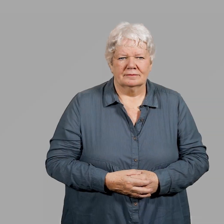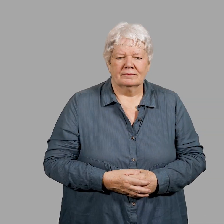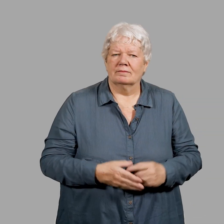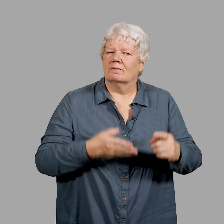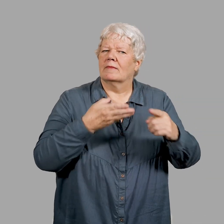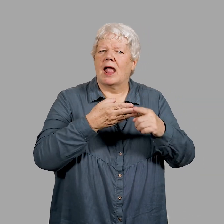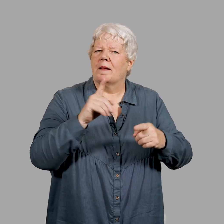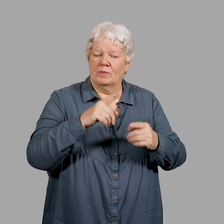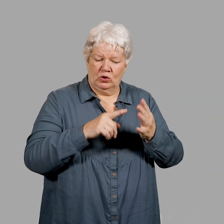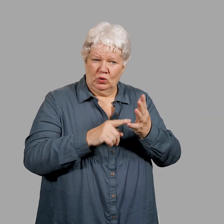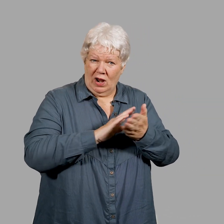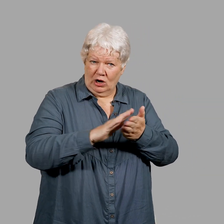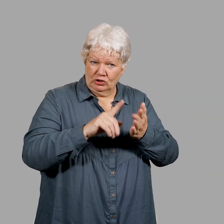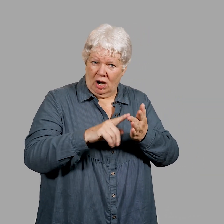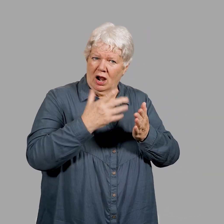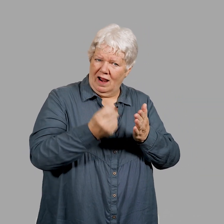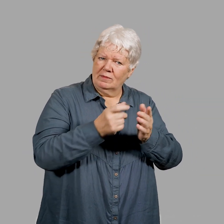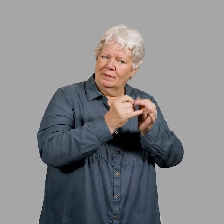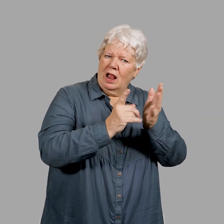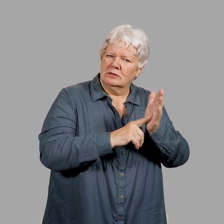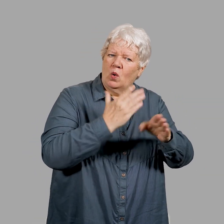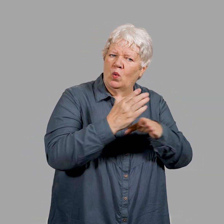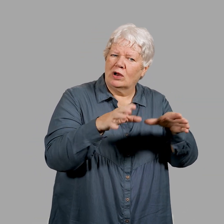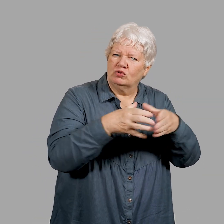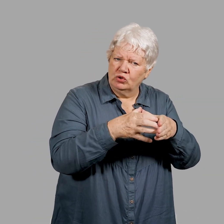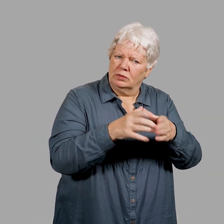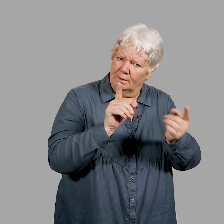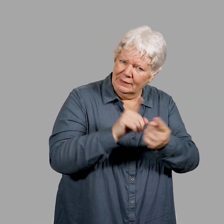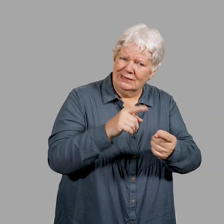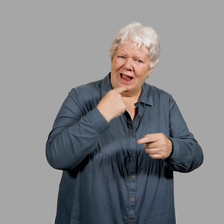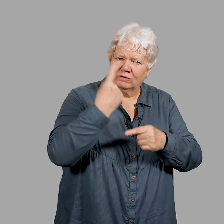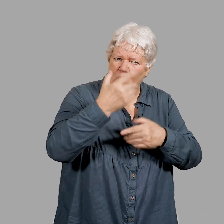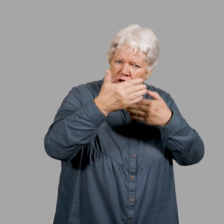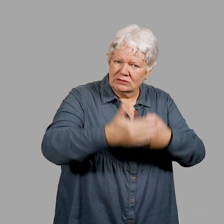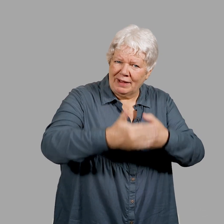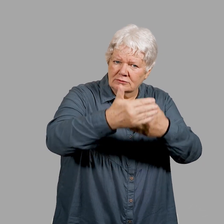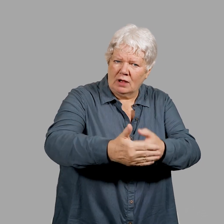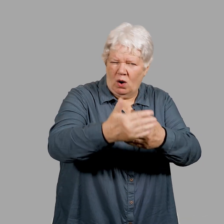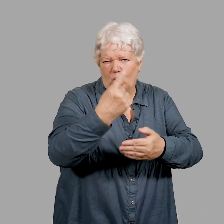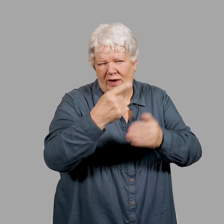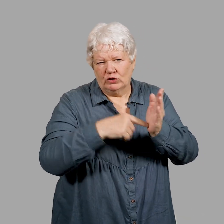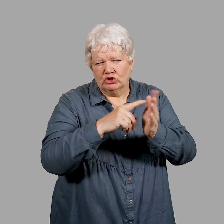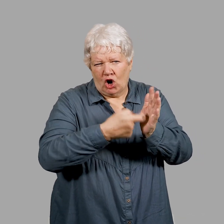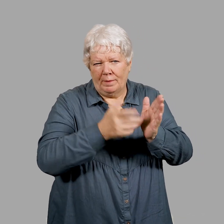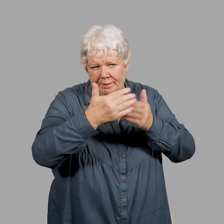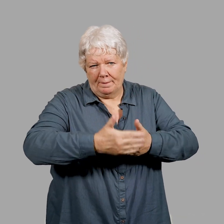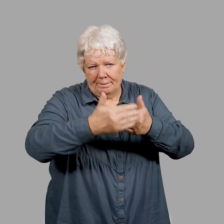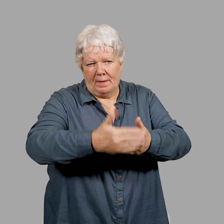Objective: UHI’s BSL working group to meet once per semester